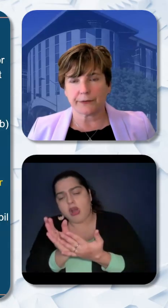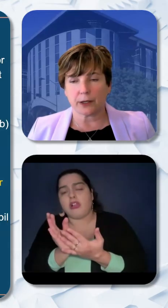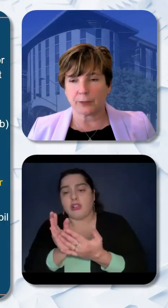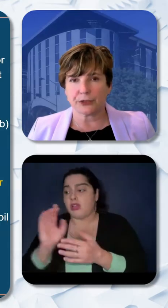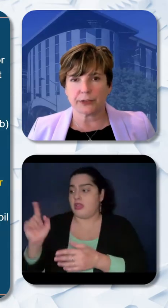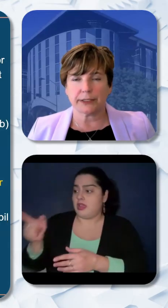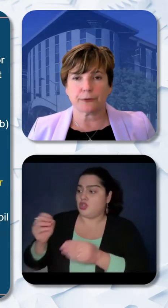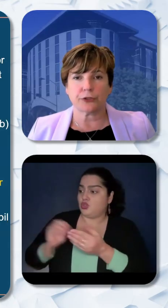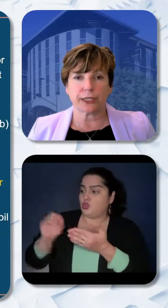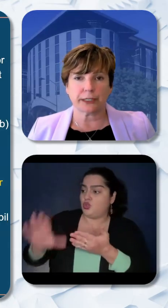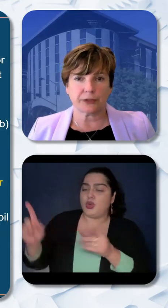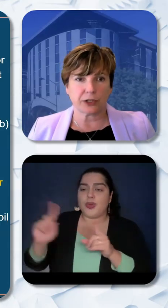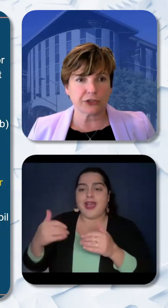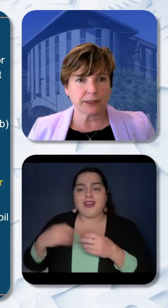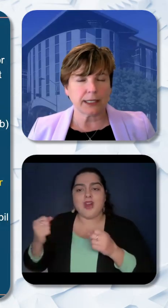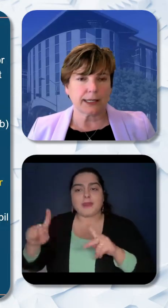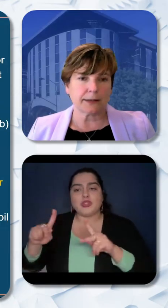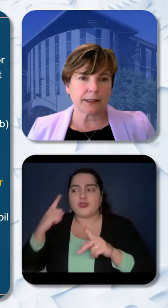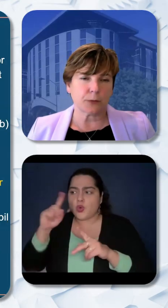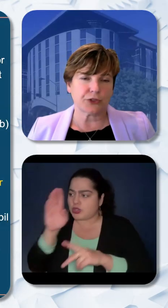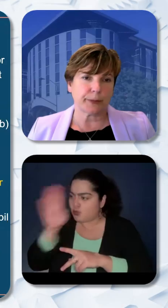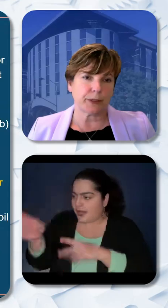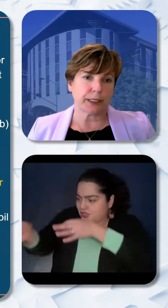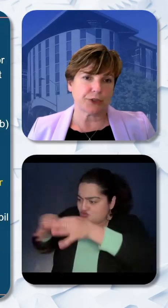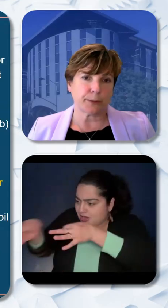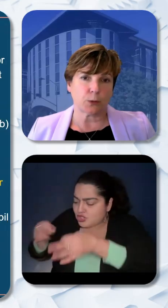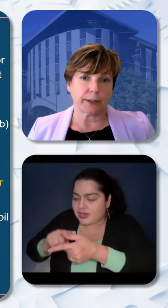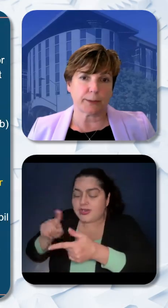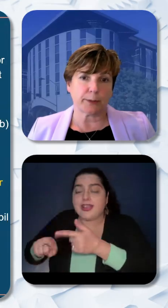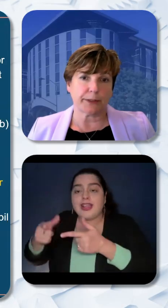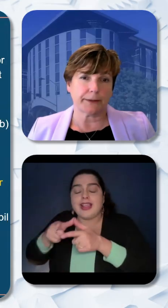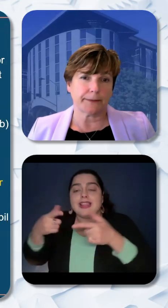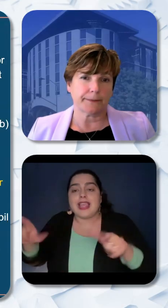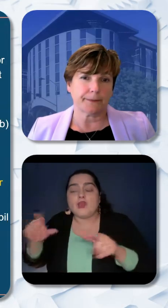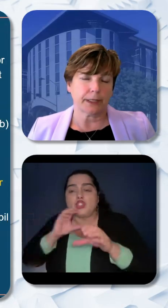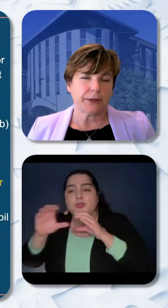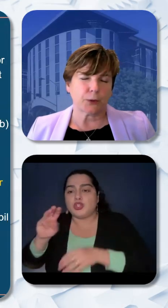have the opportunity for direct instruction, and the language communication mode when appropriate.